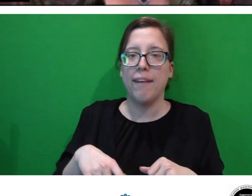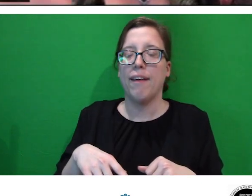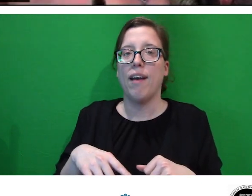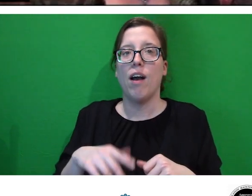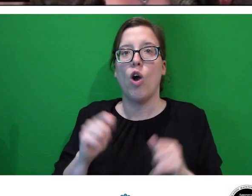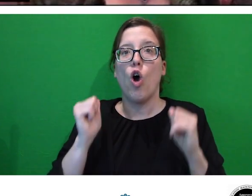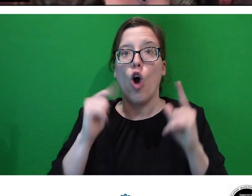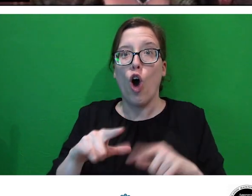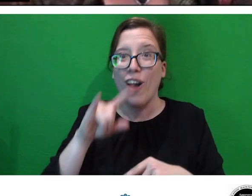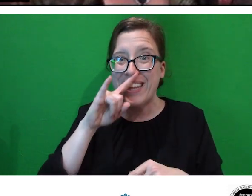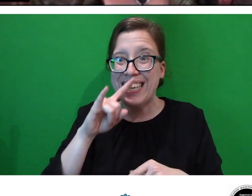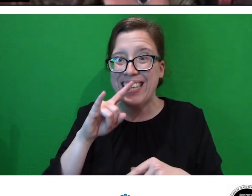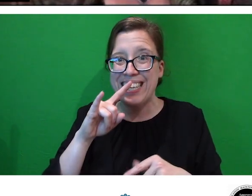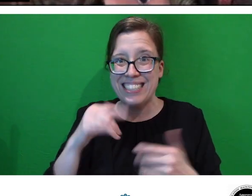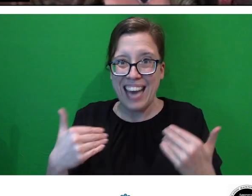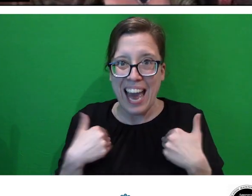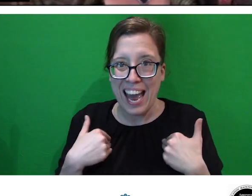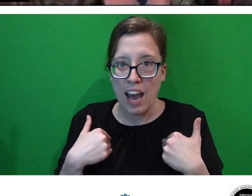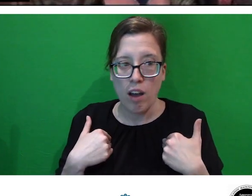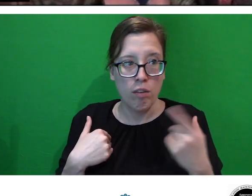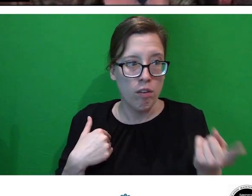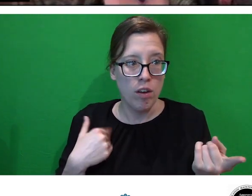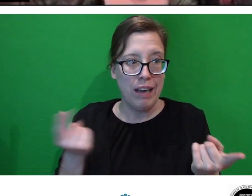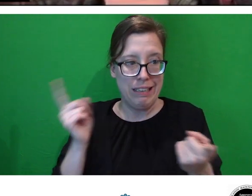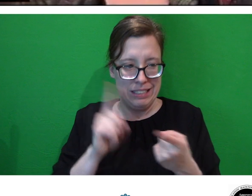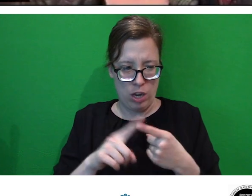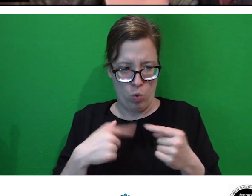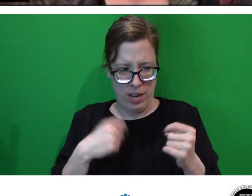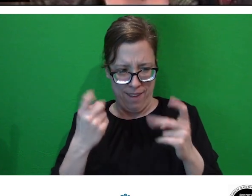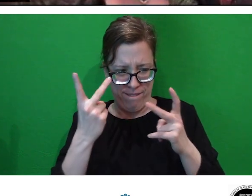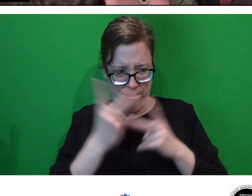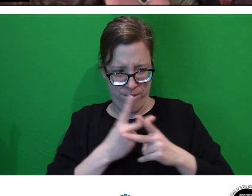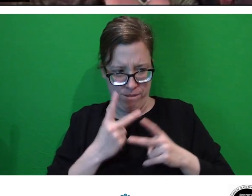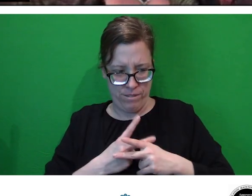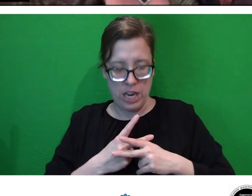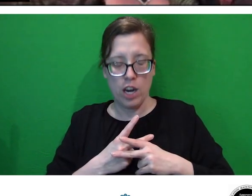bring to bear on the world, visually, what you do. And I go through the same thing with hearing,